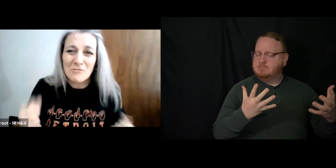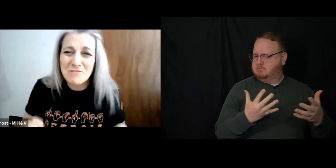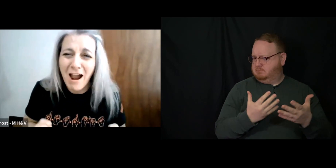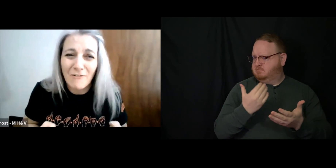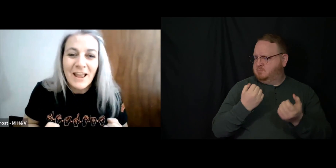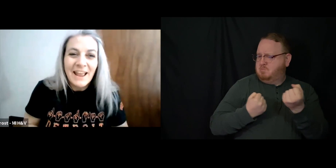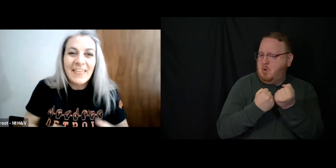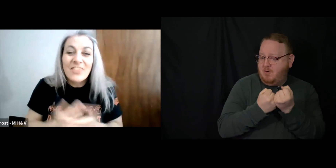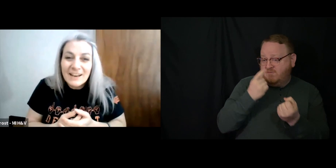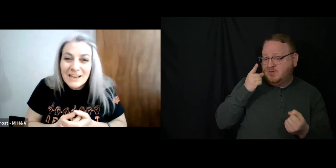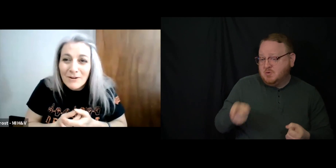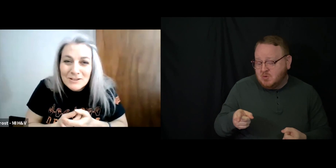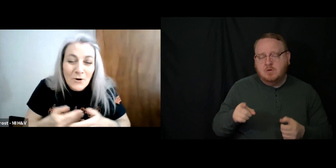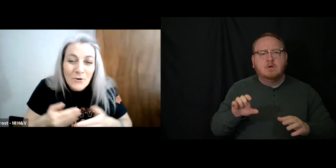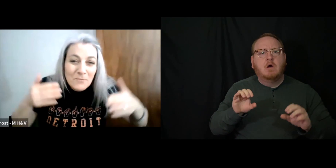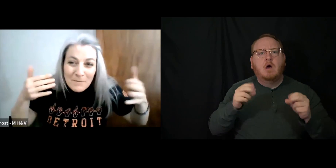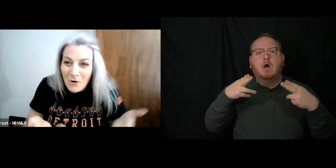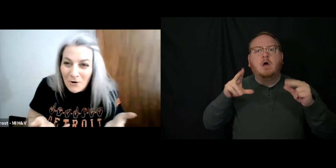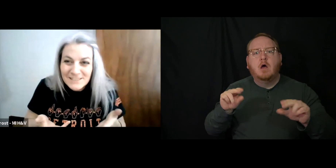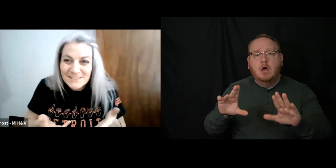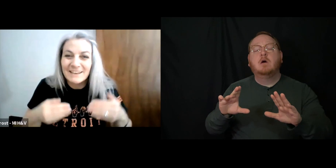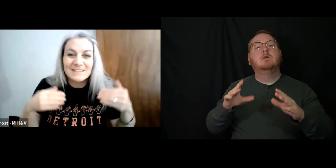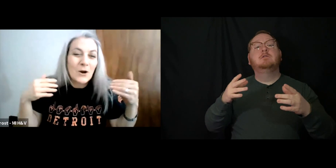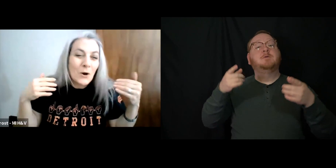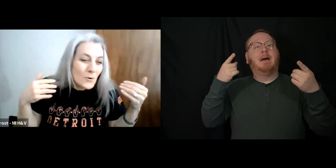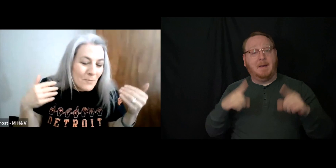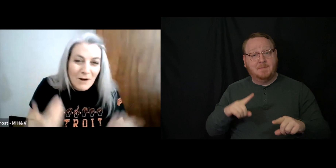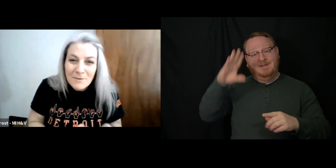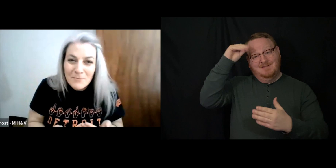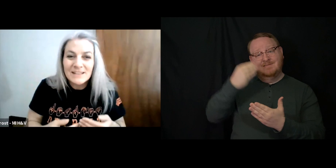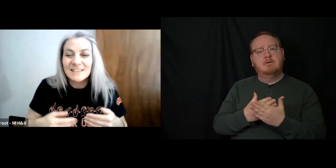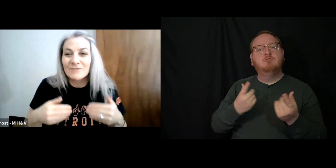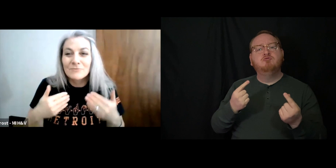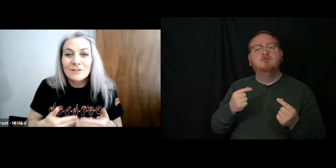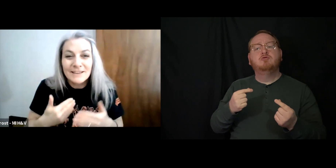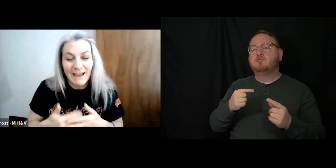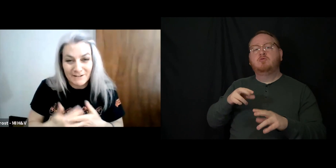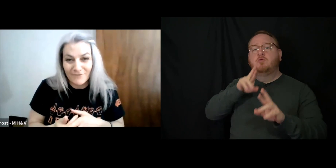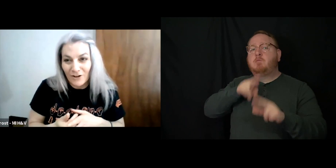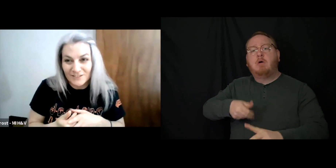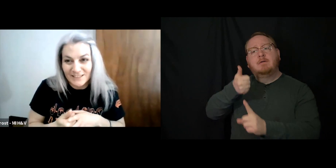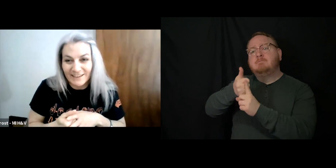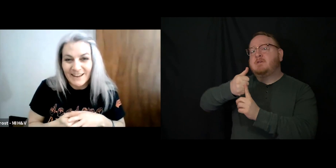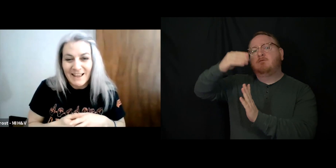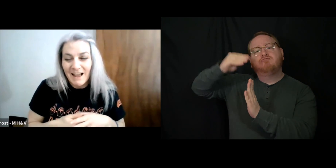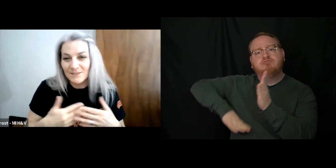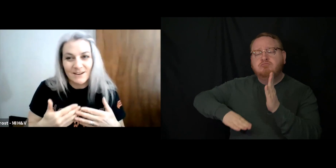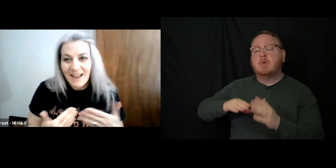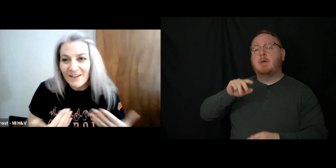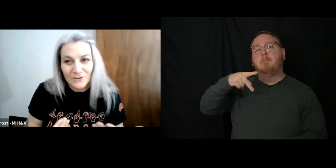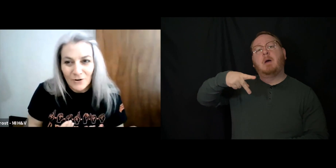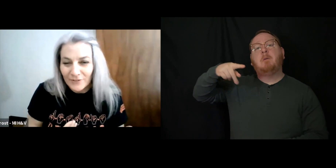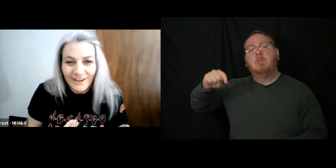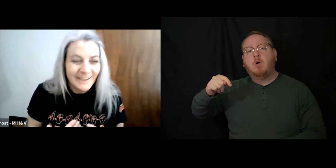Oh no! And then he wrote his own reports and his own powerpoints and really got involved in it. I'm sorry. I have to go over.